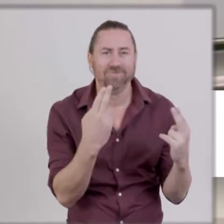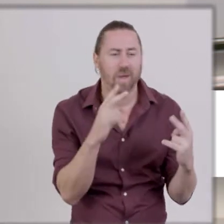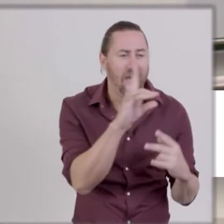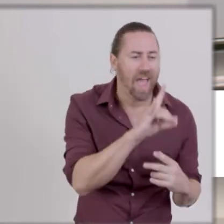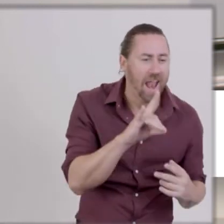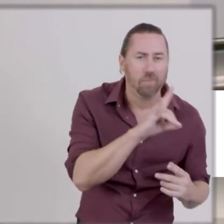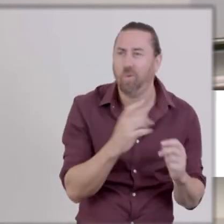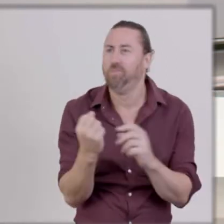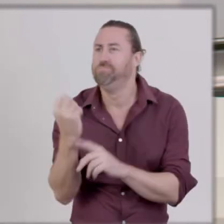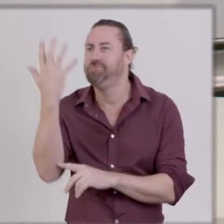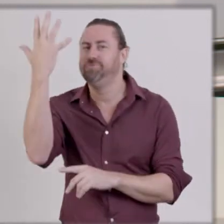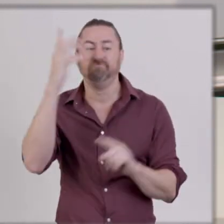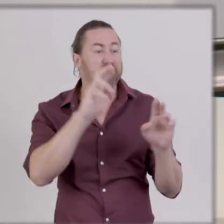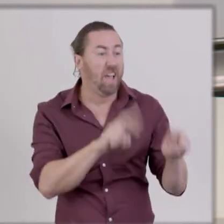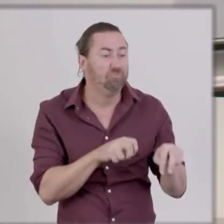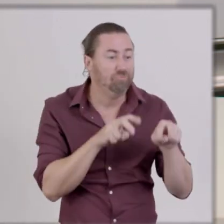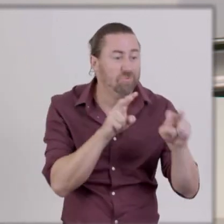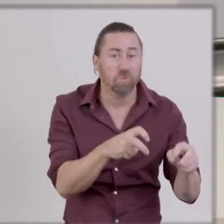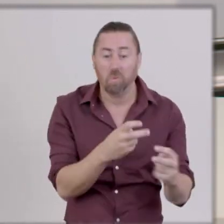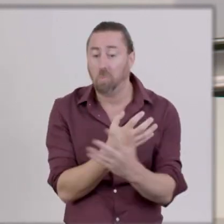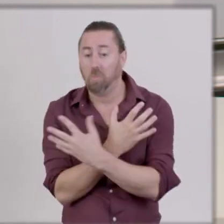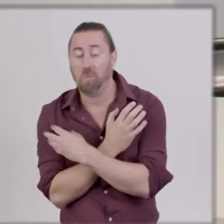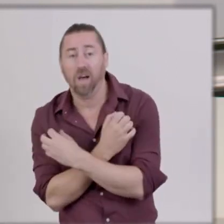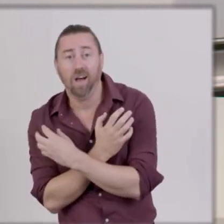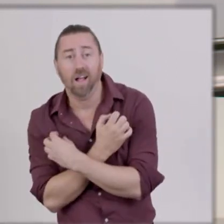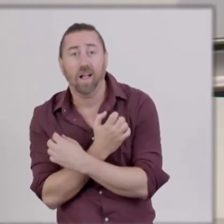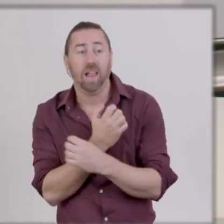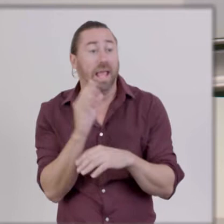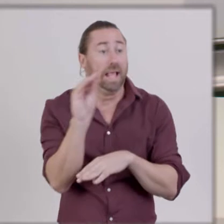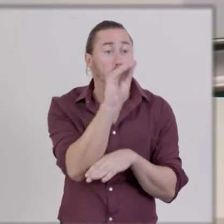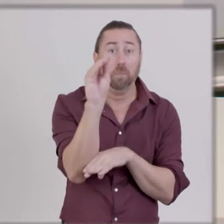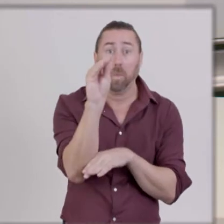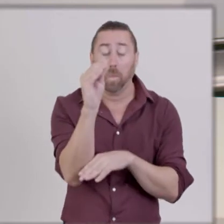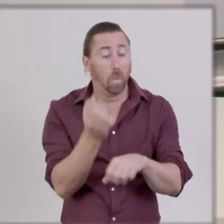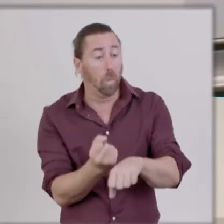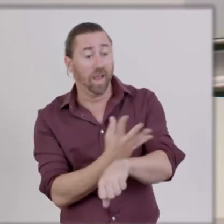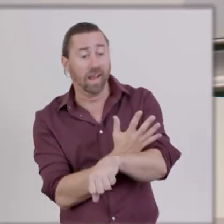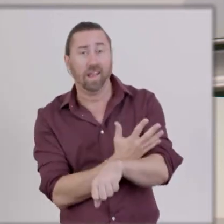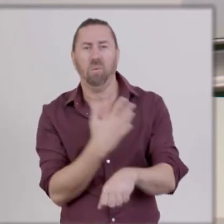such as our kangaroos, koalas, emus, echidnas, and our diverse plant life.